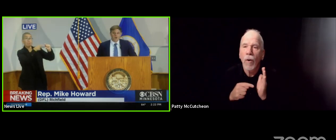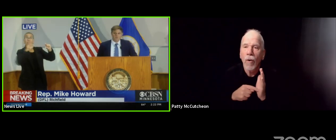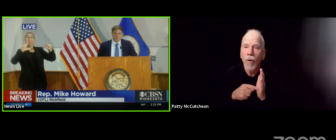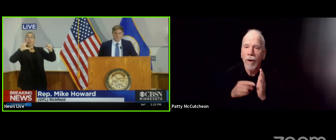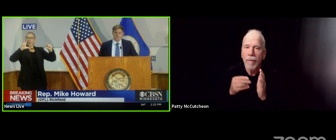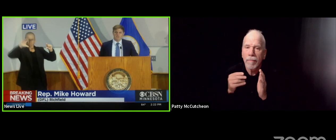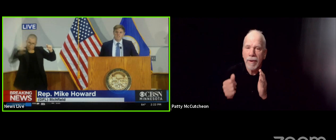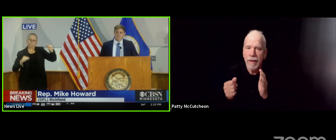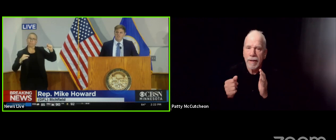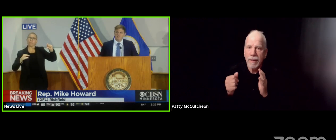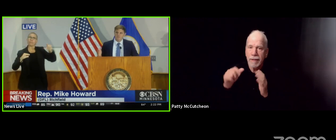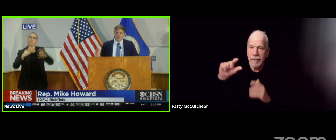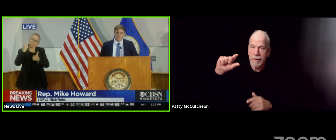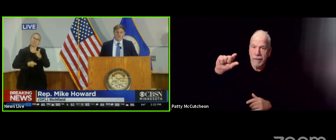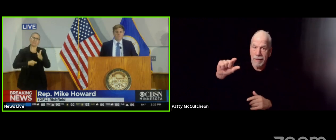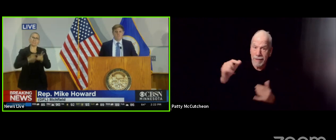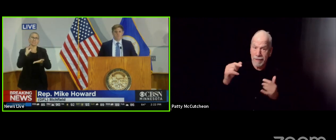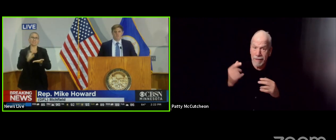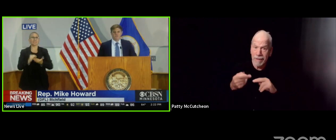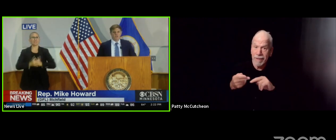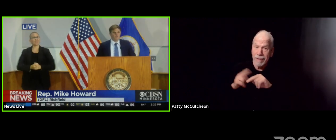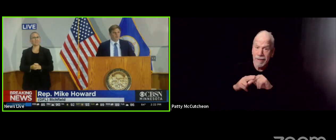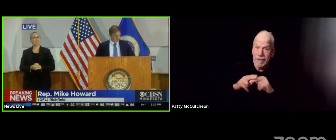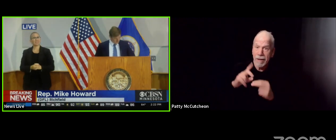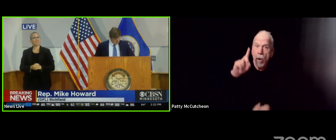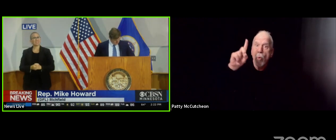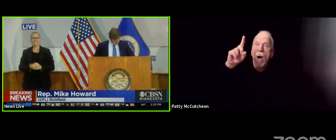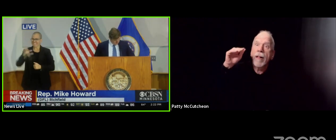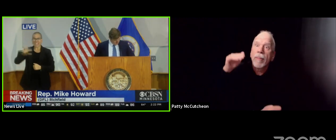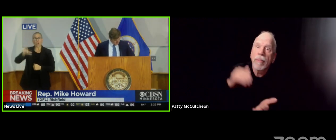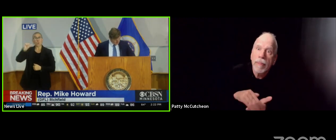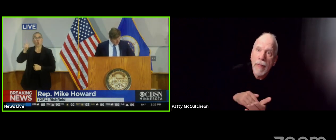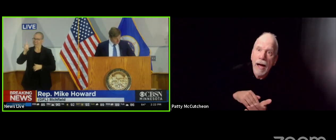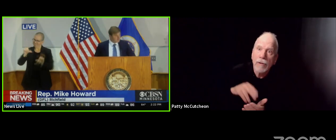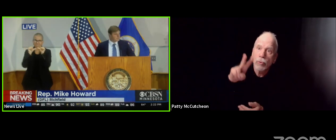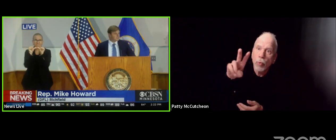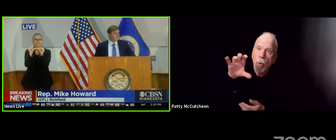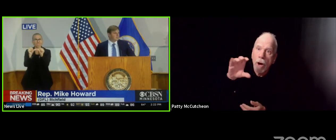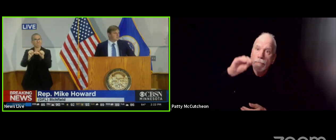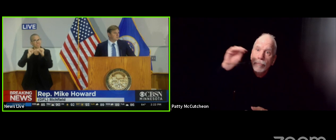FOUGHT IN WASHINGTON, D.C., TO PREVENT BIOSIMILARS TO COME TO MARKET AT A LOWER PRICE. THIS IS AN INDUSTRY THAT'S